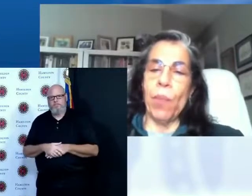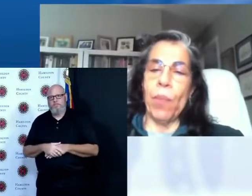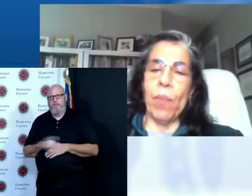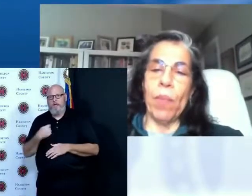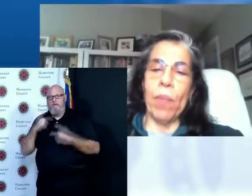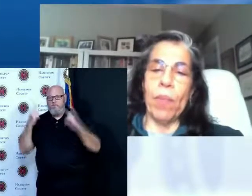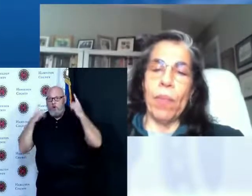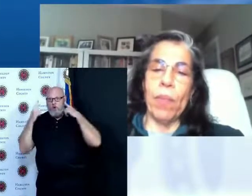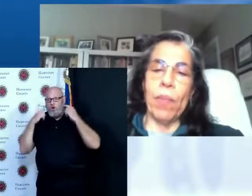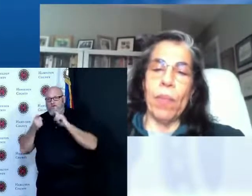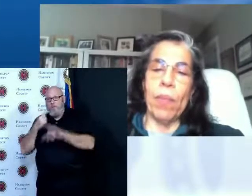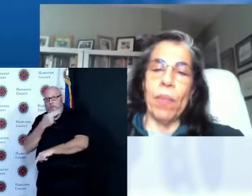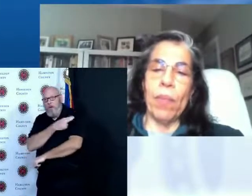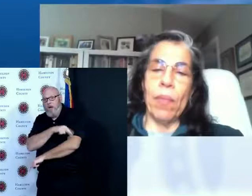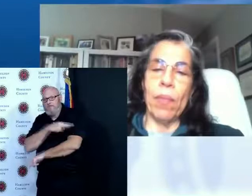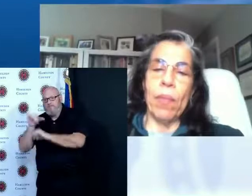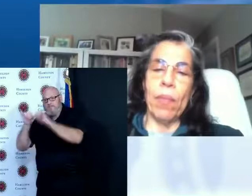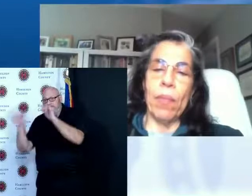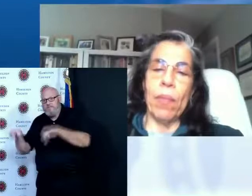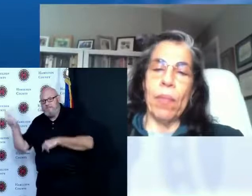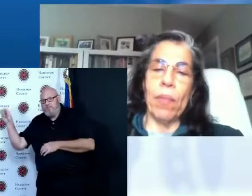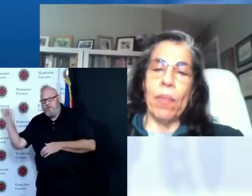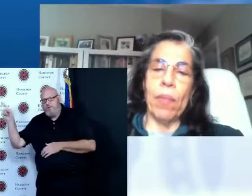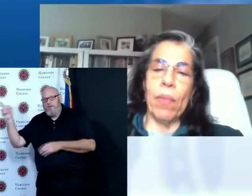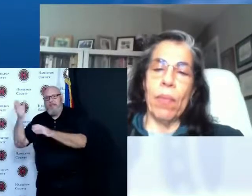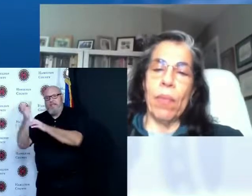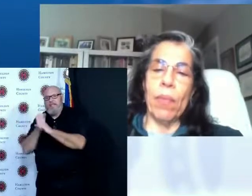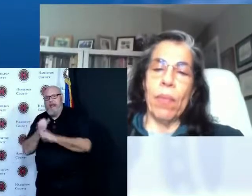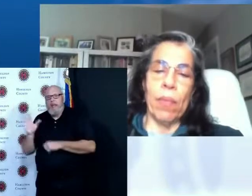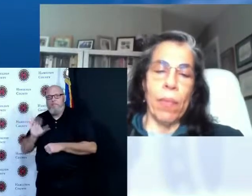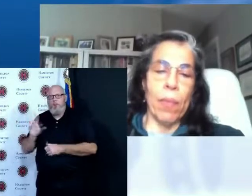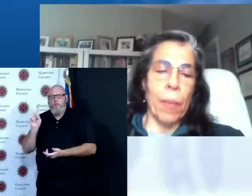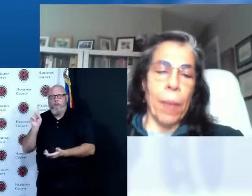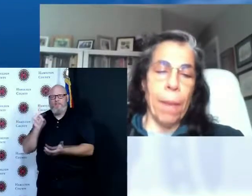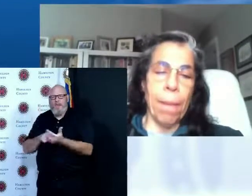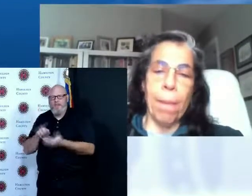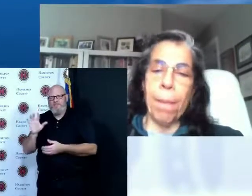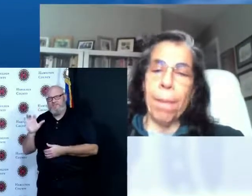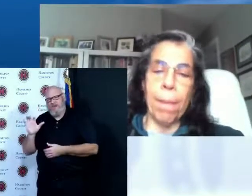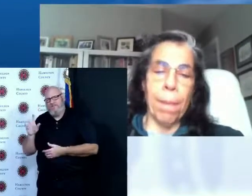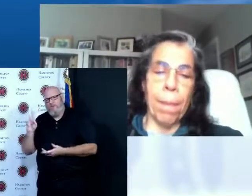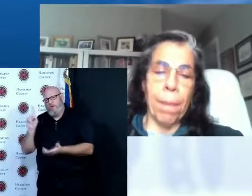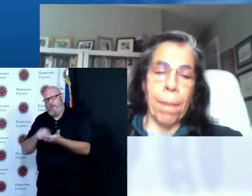they are getting you know 1200 1500 doses a week something I mean it varies as you know